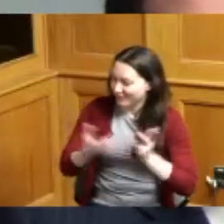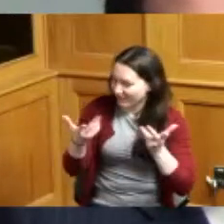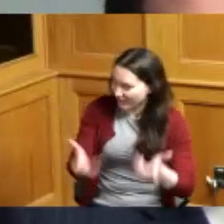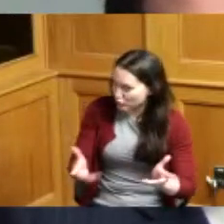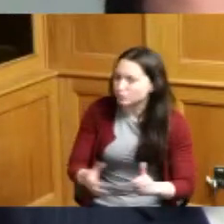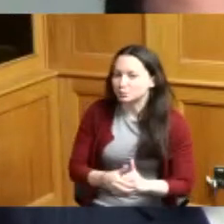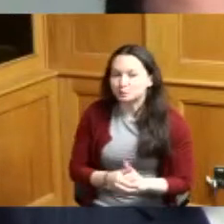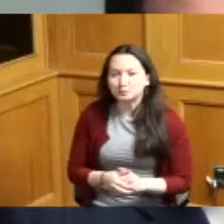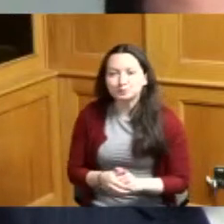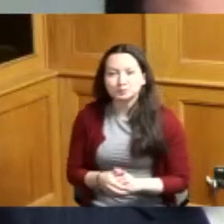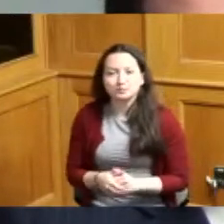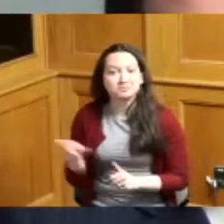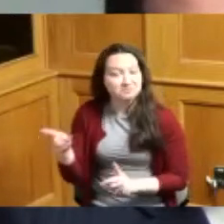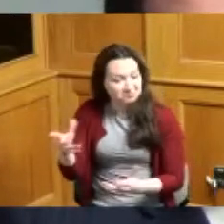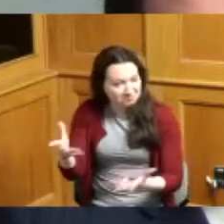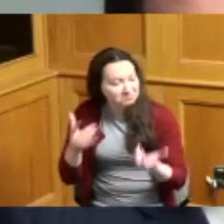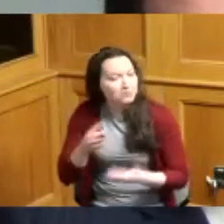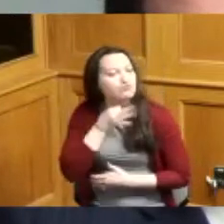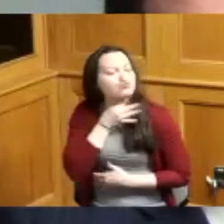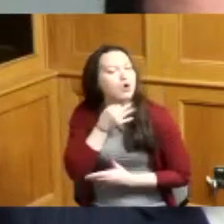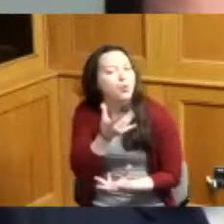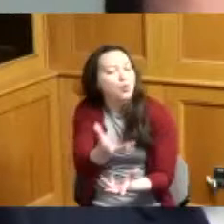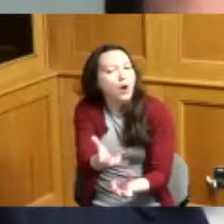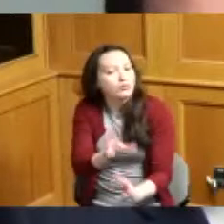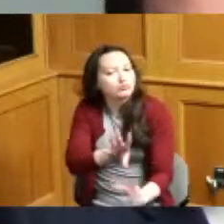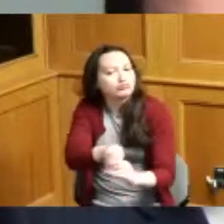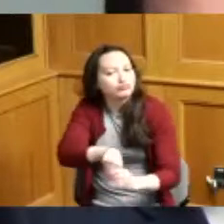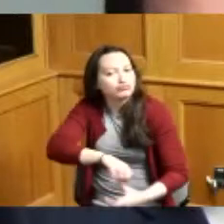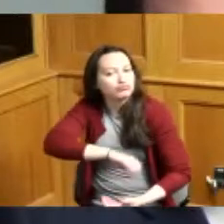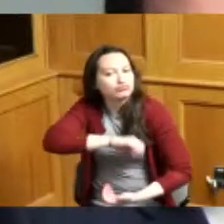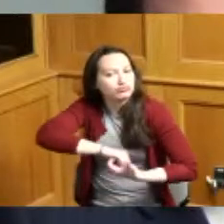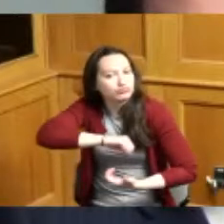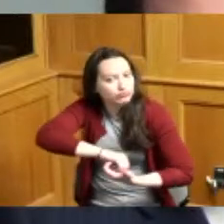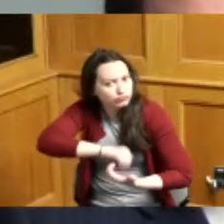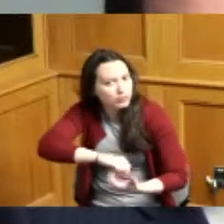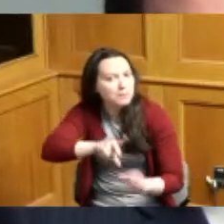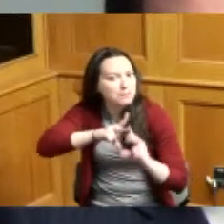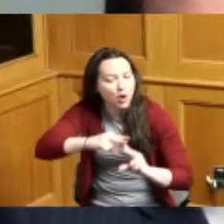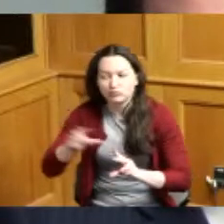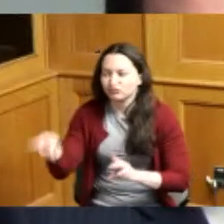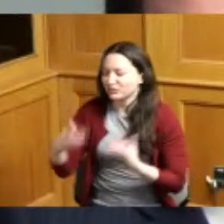have indicated that they want to continue to be partners on this and they have been aware for